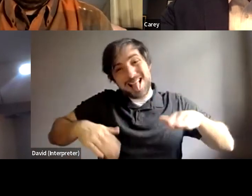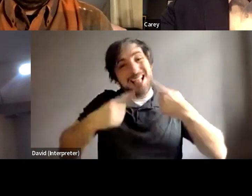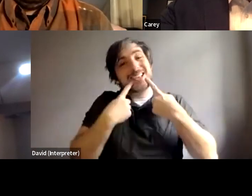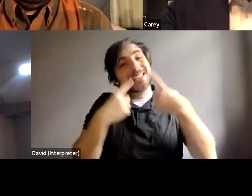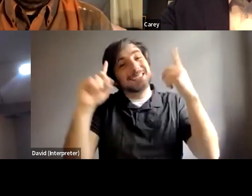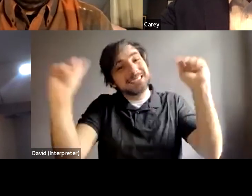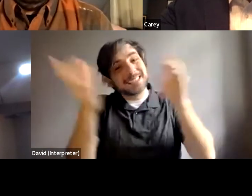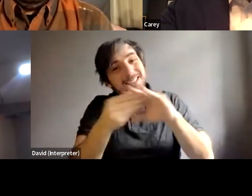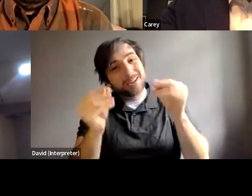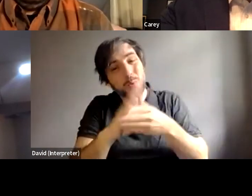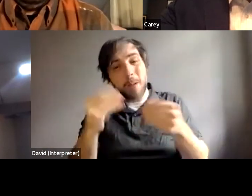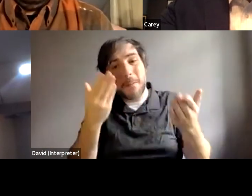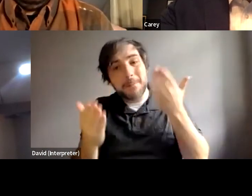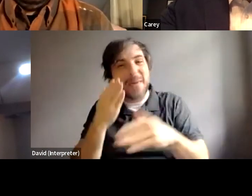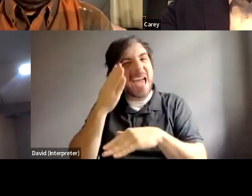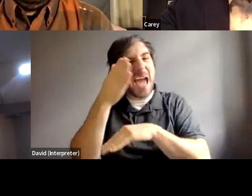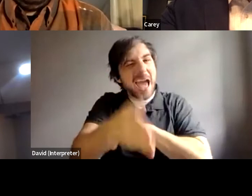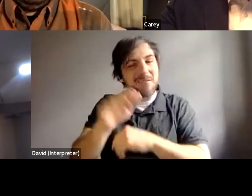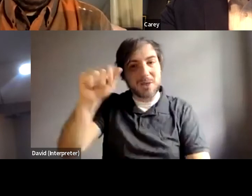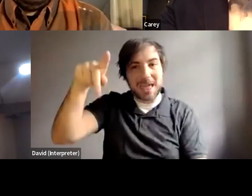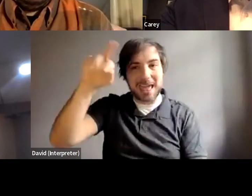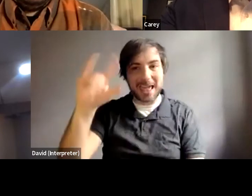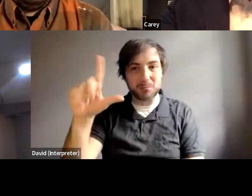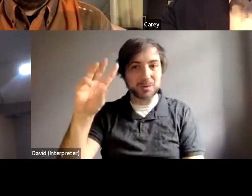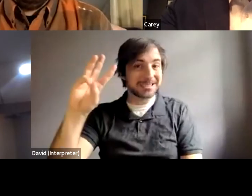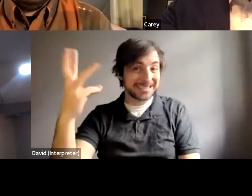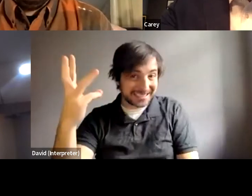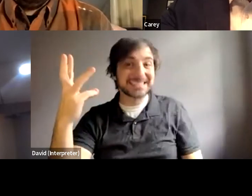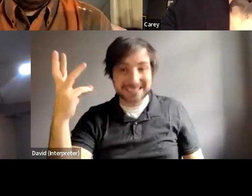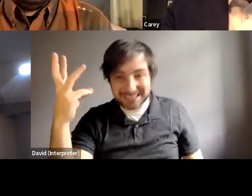April 6th, and hopefully, we'll have good success es there. >> Carey